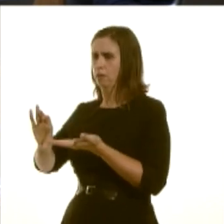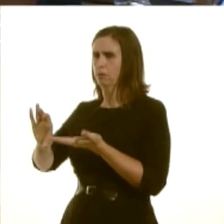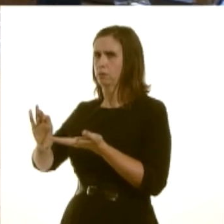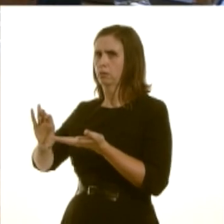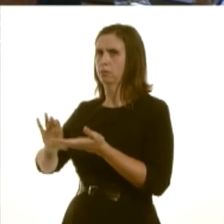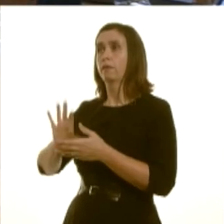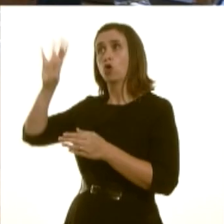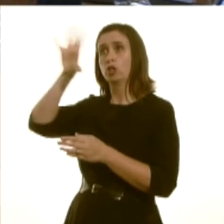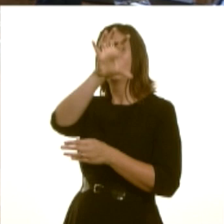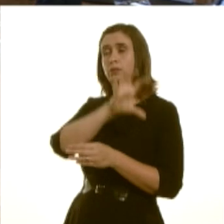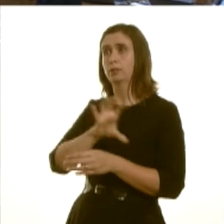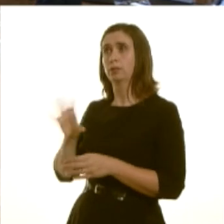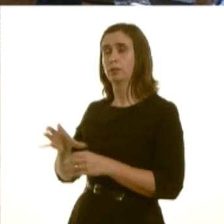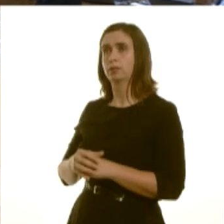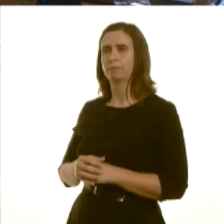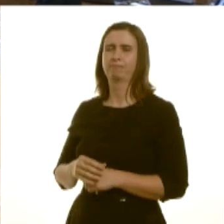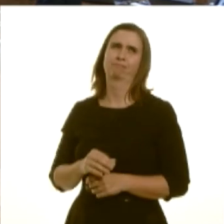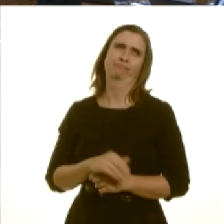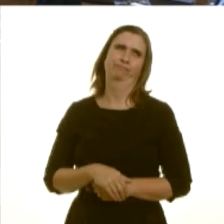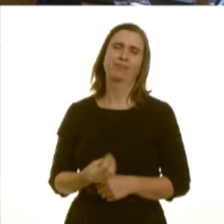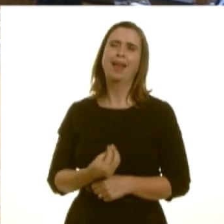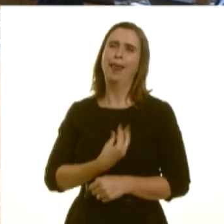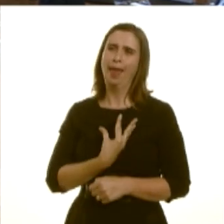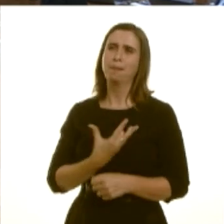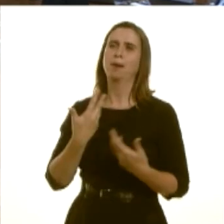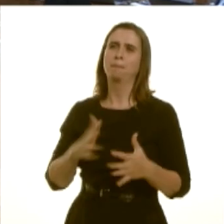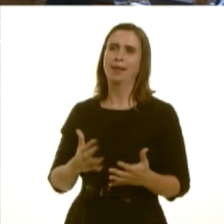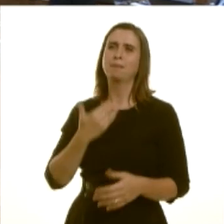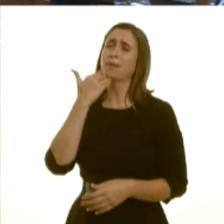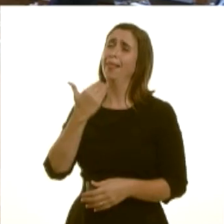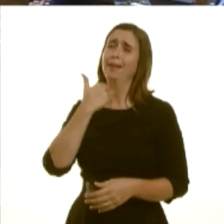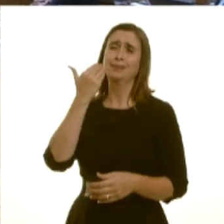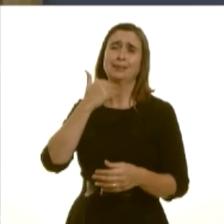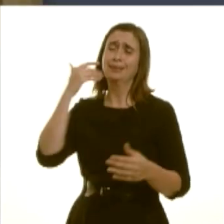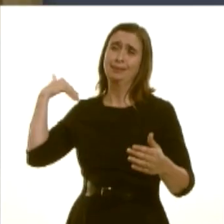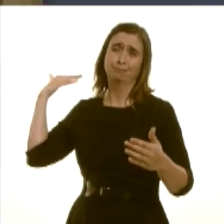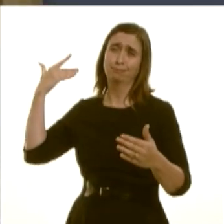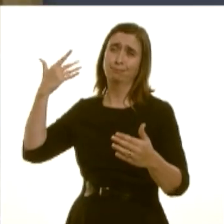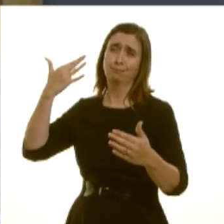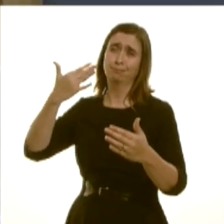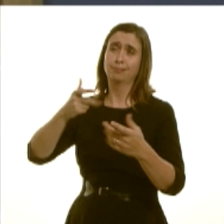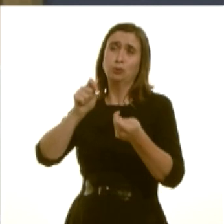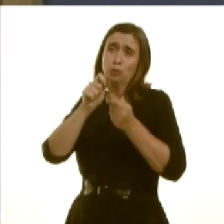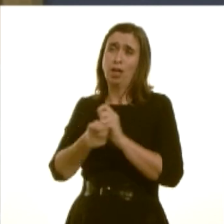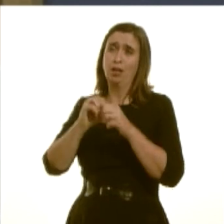Leanne Wood: Labour has had plenty of opportunities over many decades to reform the Barnett formula,